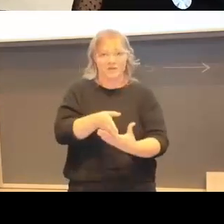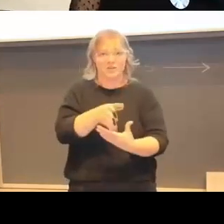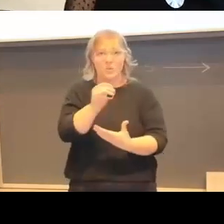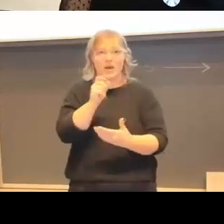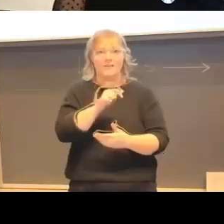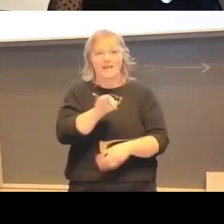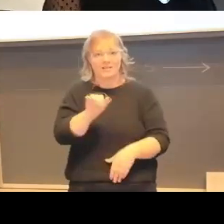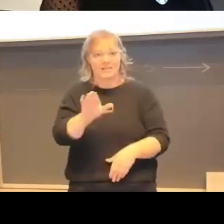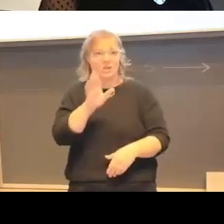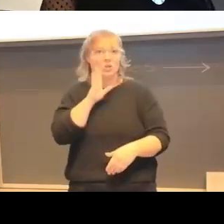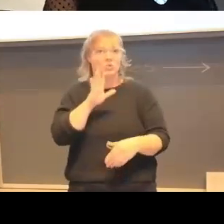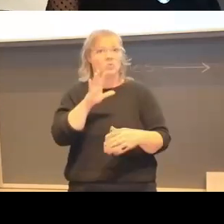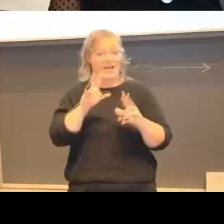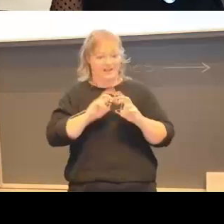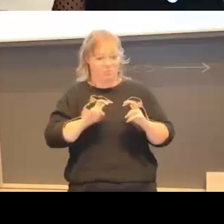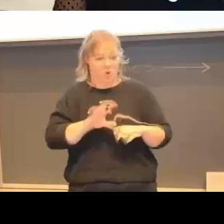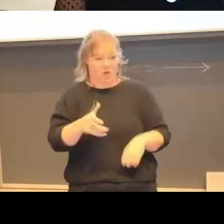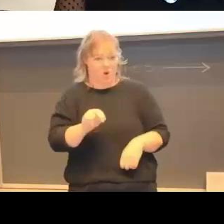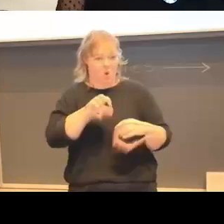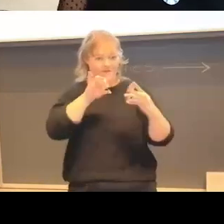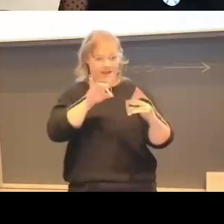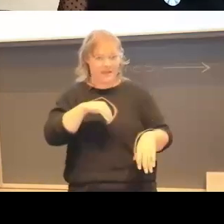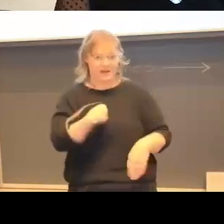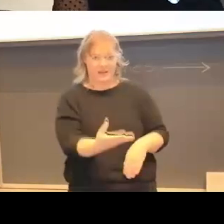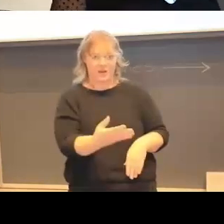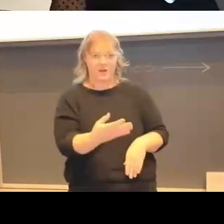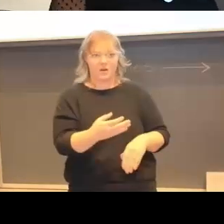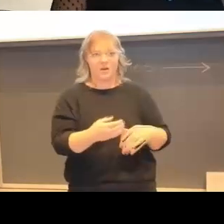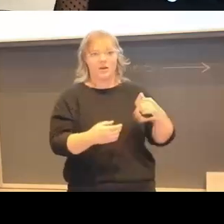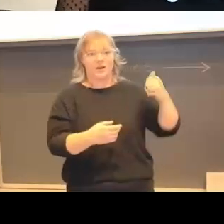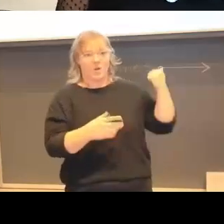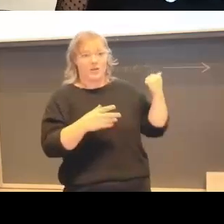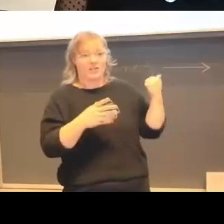their own feedback delivery was their approach like frog captured here or did they think they